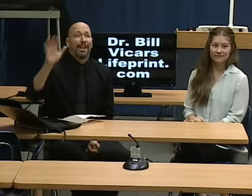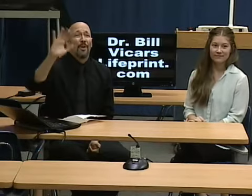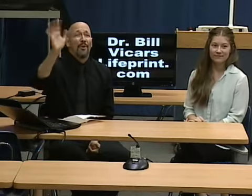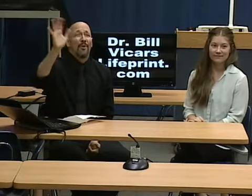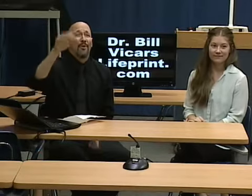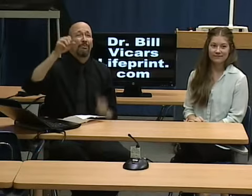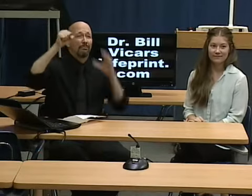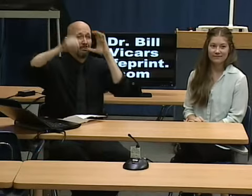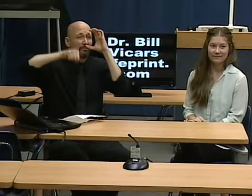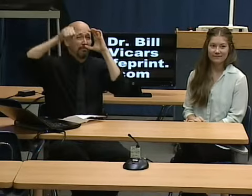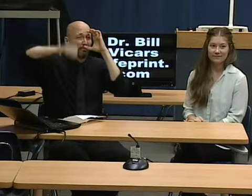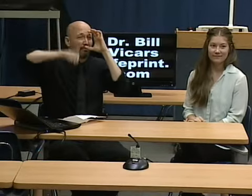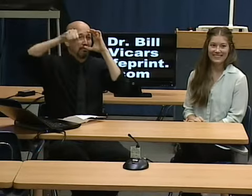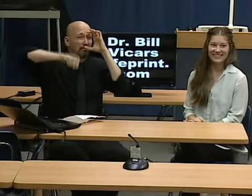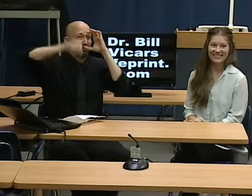Hello? Camera person?